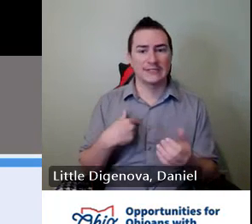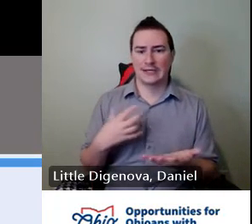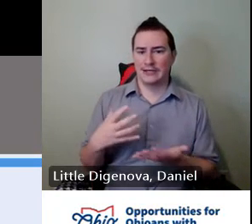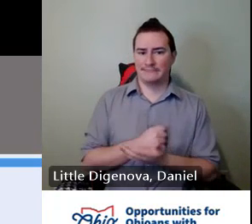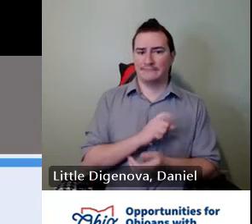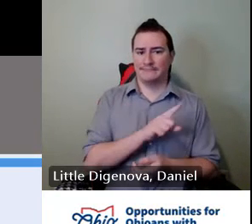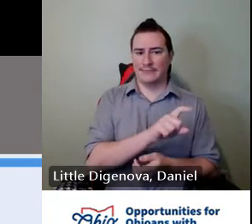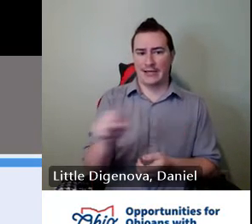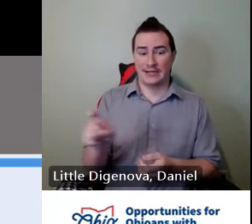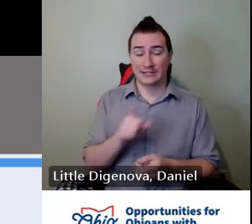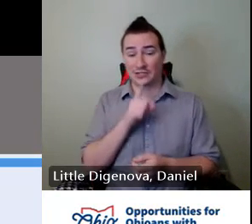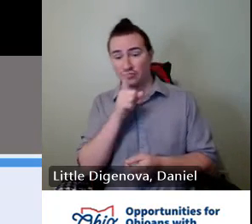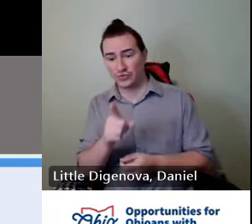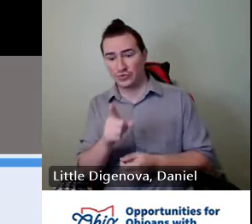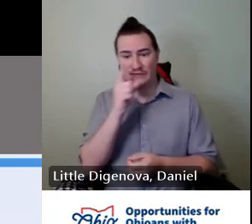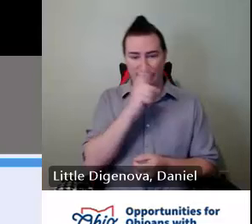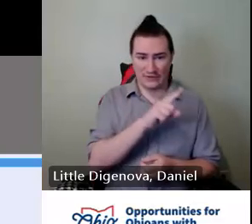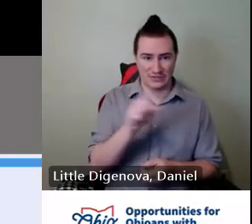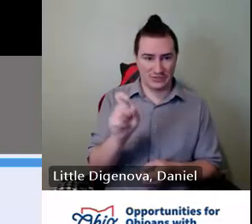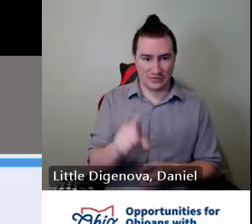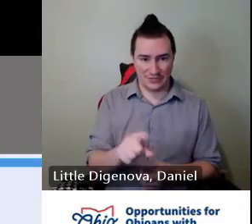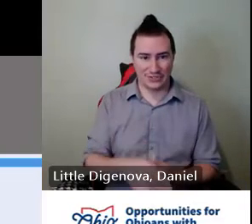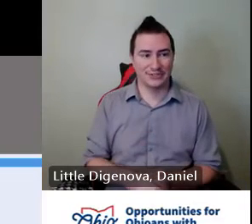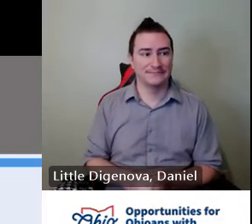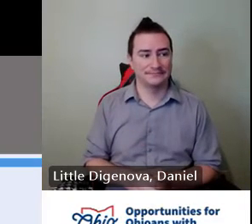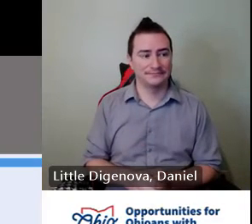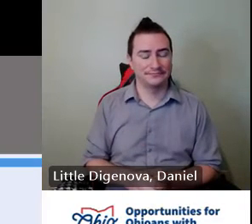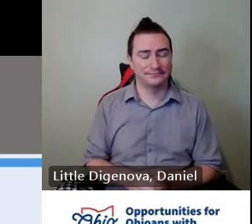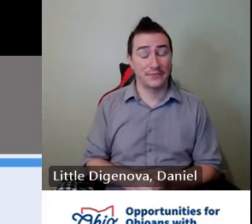“Employees who have disclosed a disability are not held to the